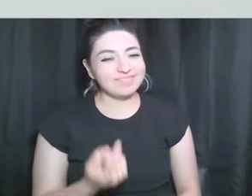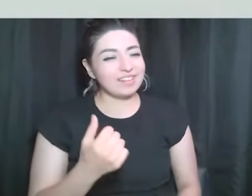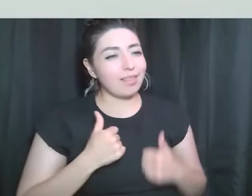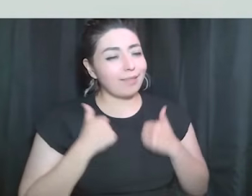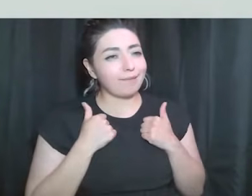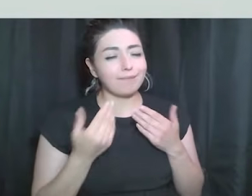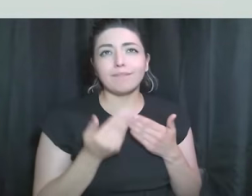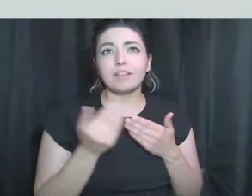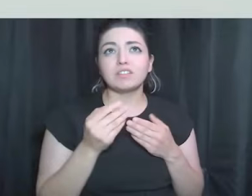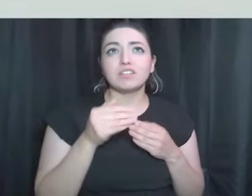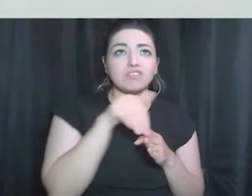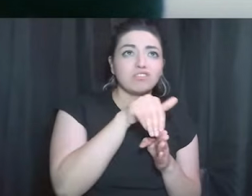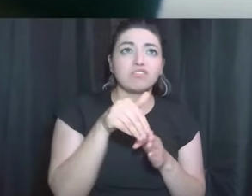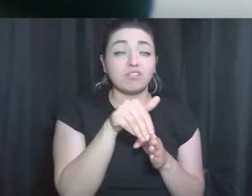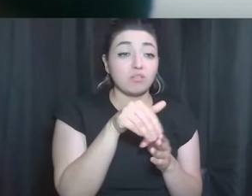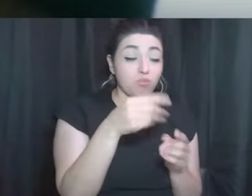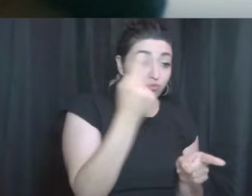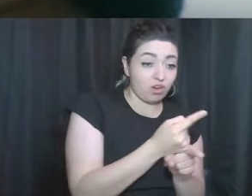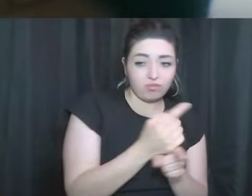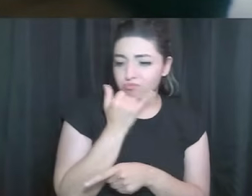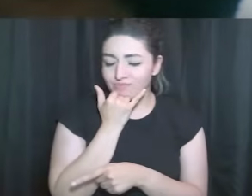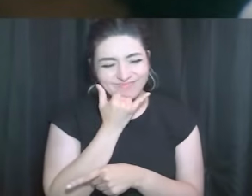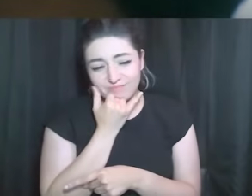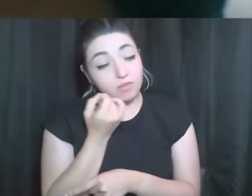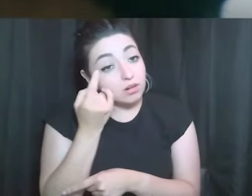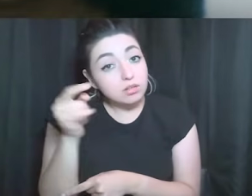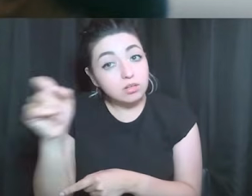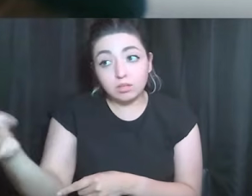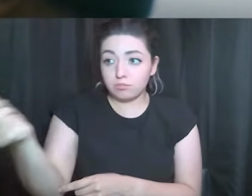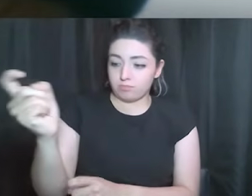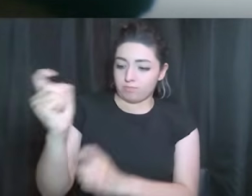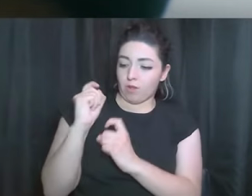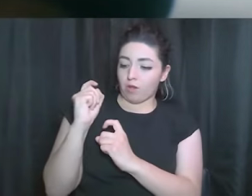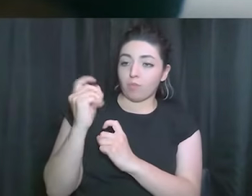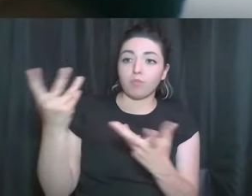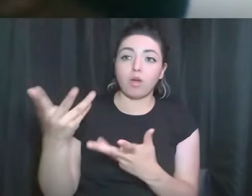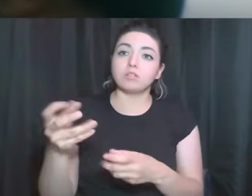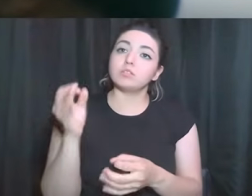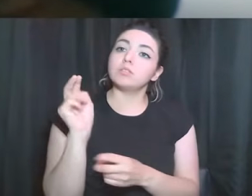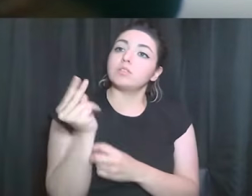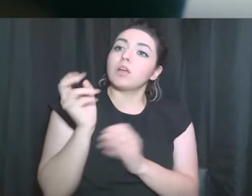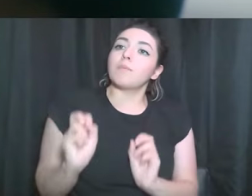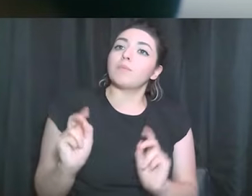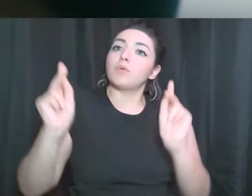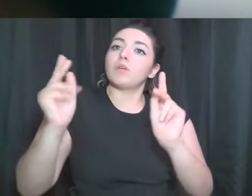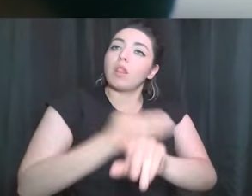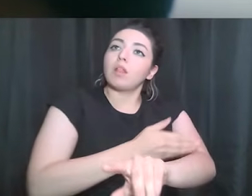I don't know if life is as easy as right and wrong. But I know he gave me a second chance. And I'm trying to make the best of it.